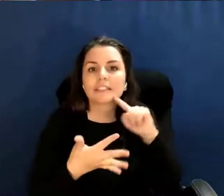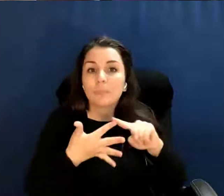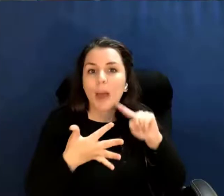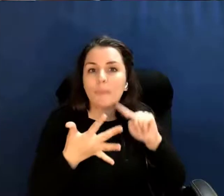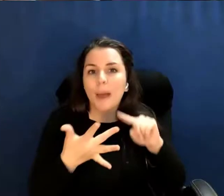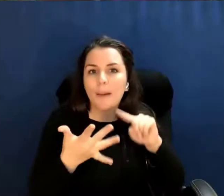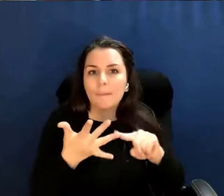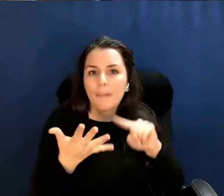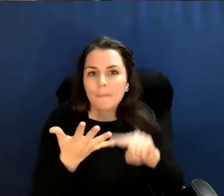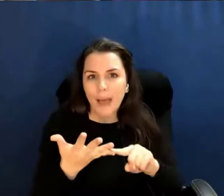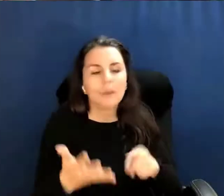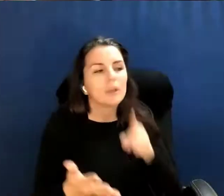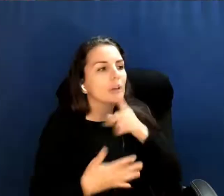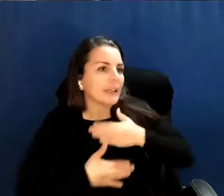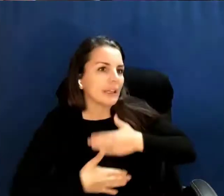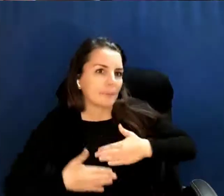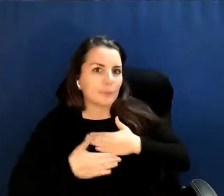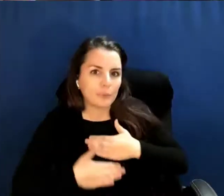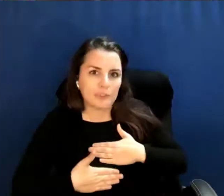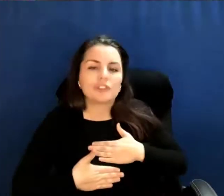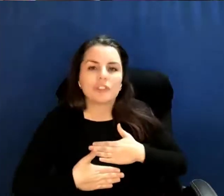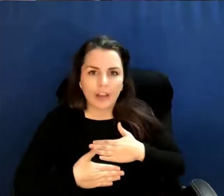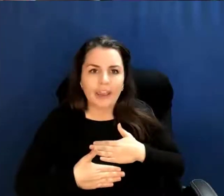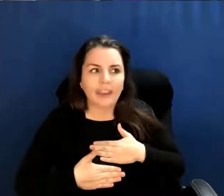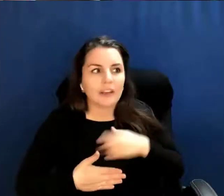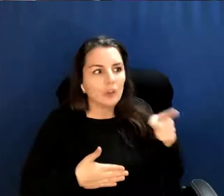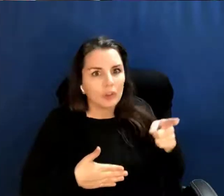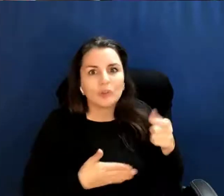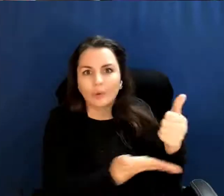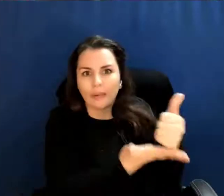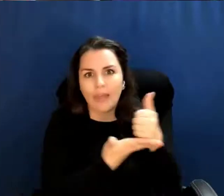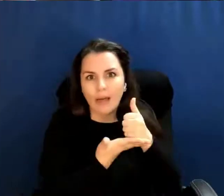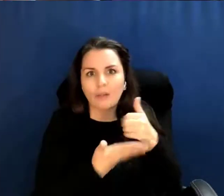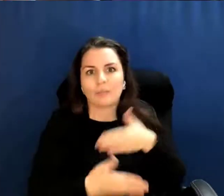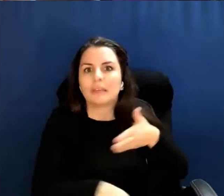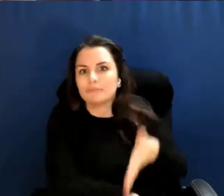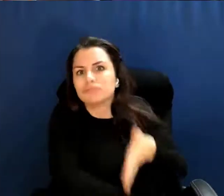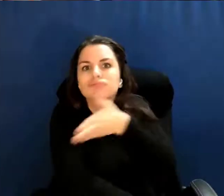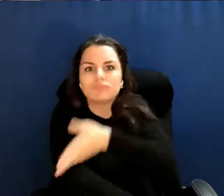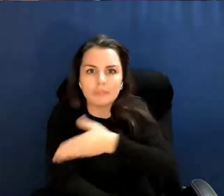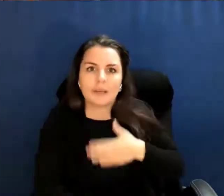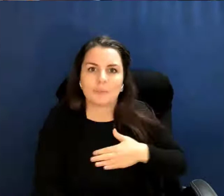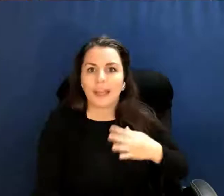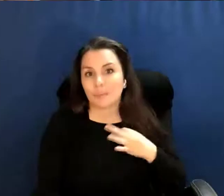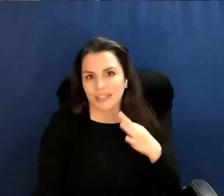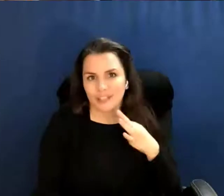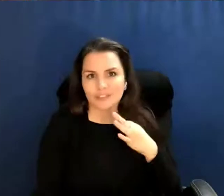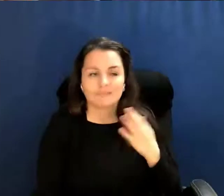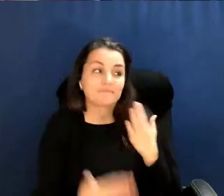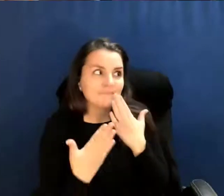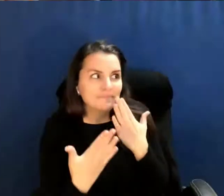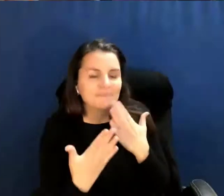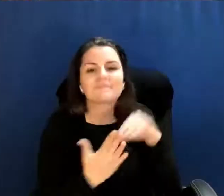And I appreciate how this has helped me make a better application." So, those are some of my tips.